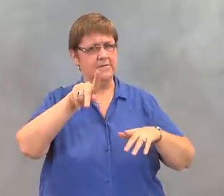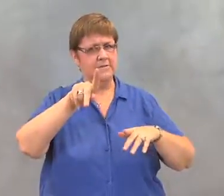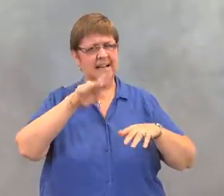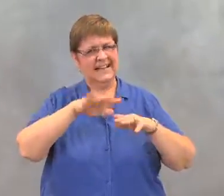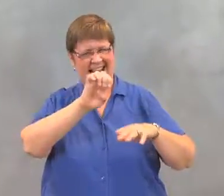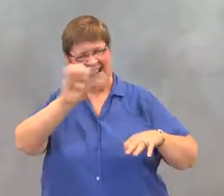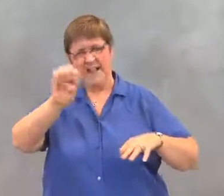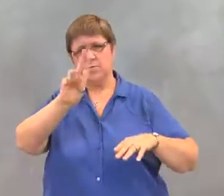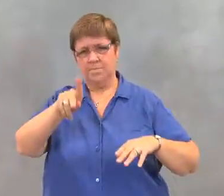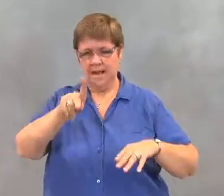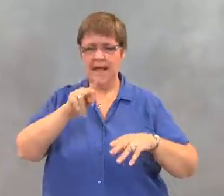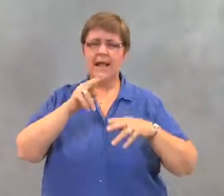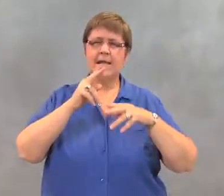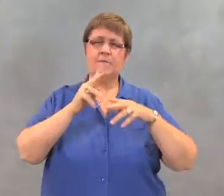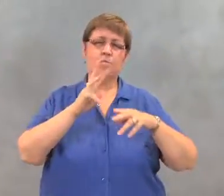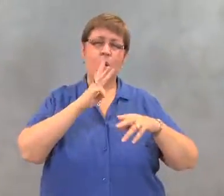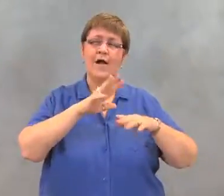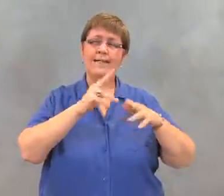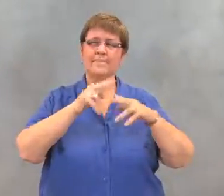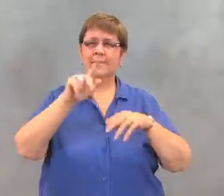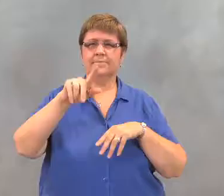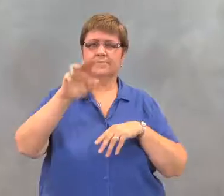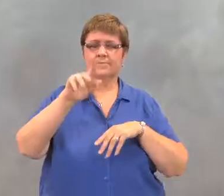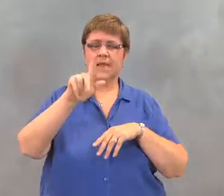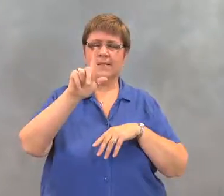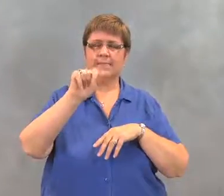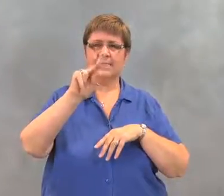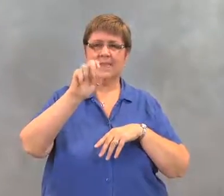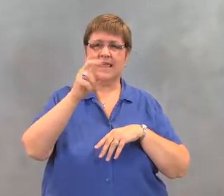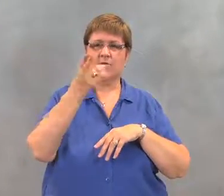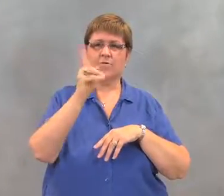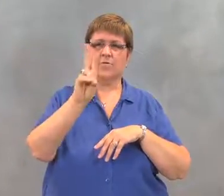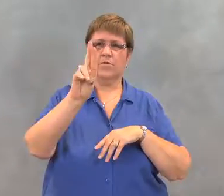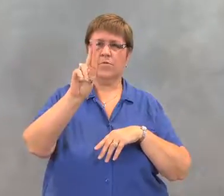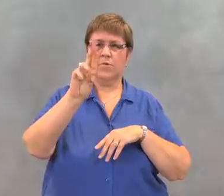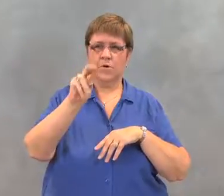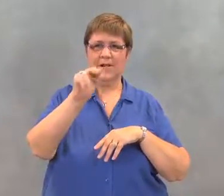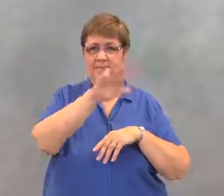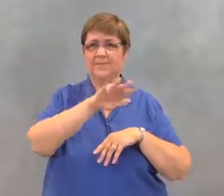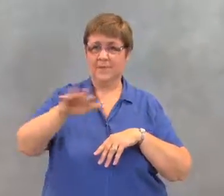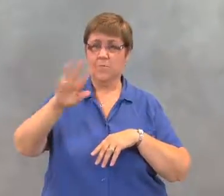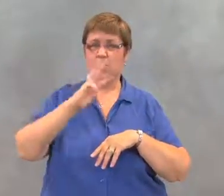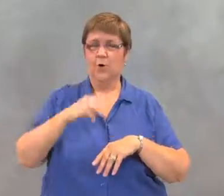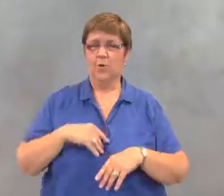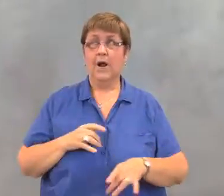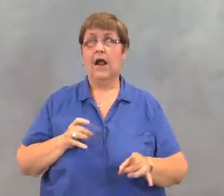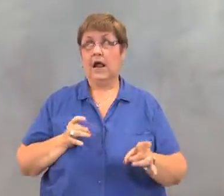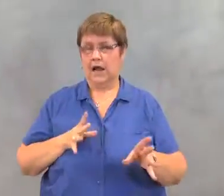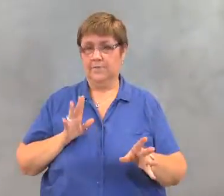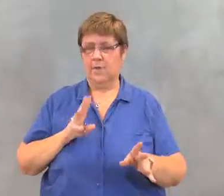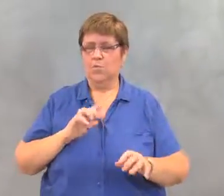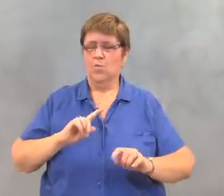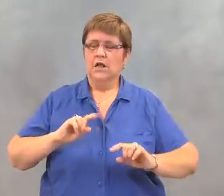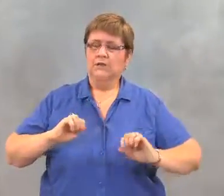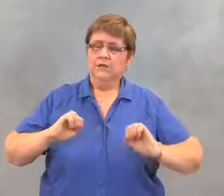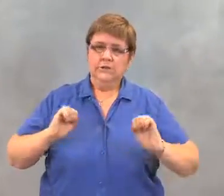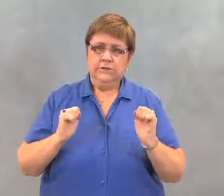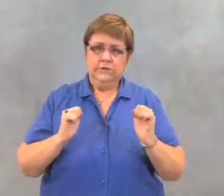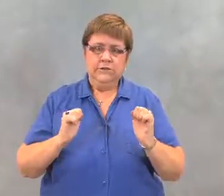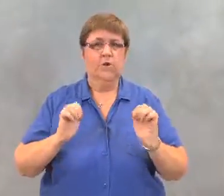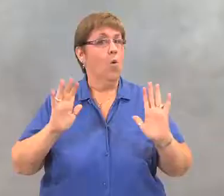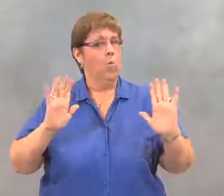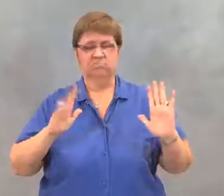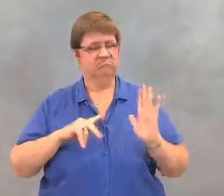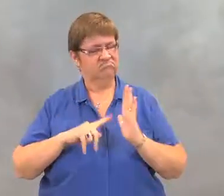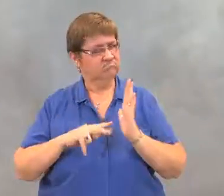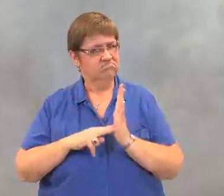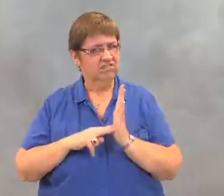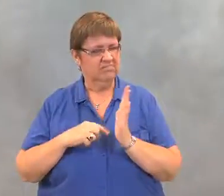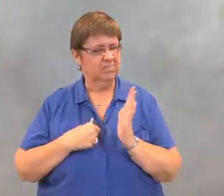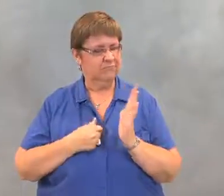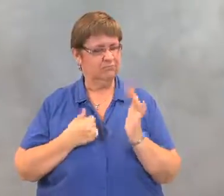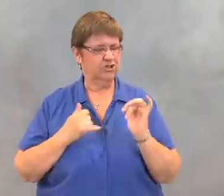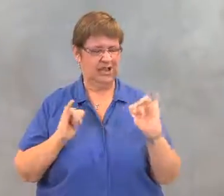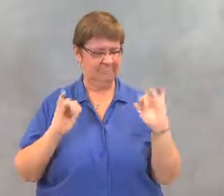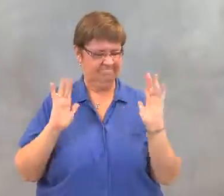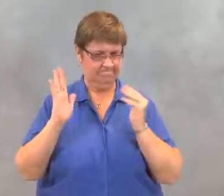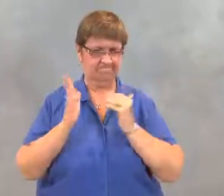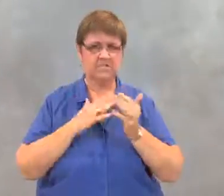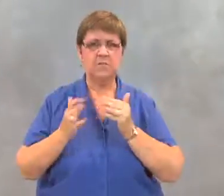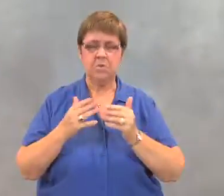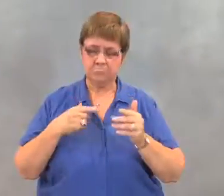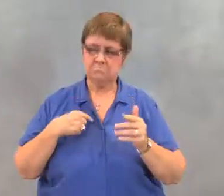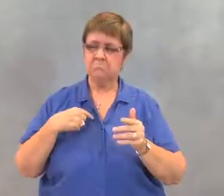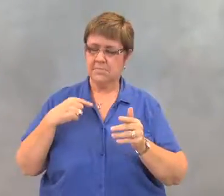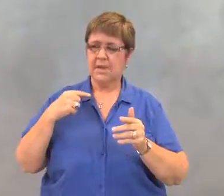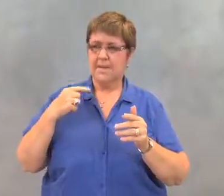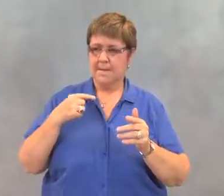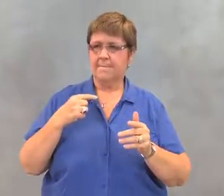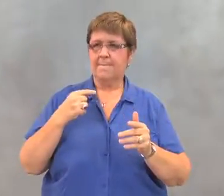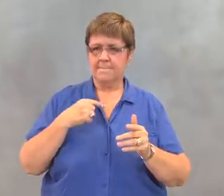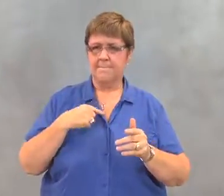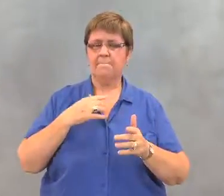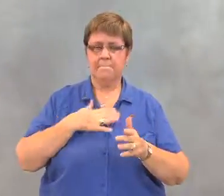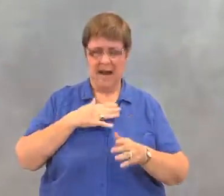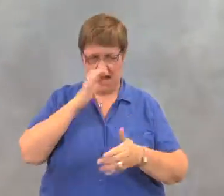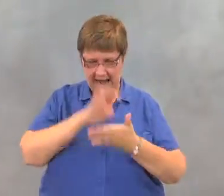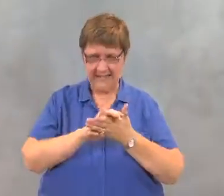It was in the eastern UP, by Lake Huron.